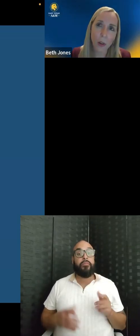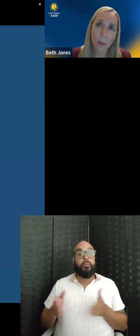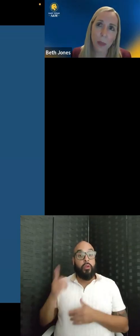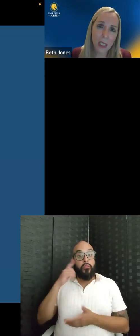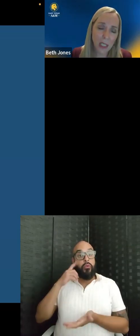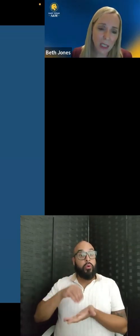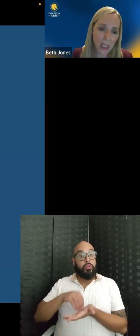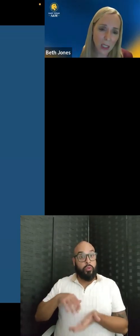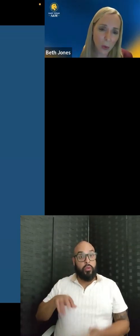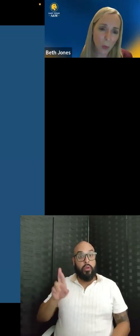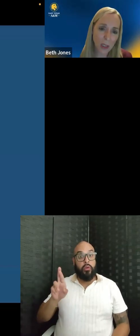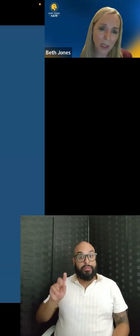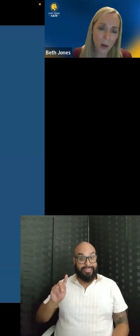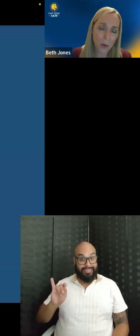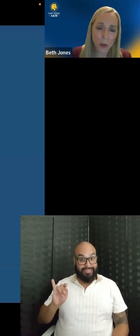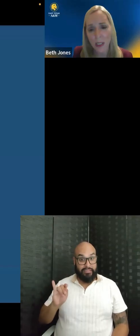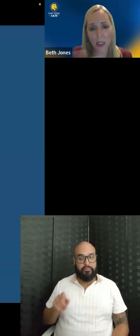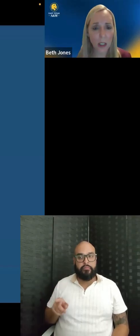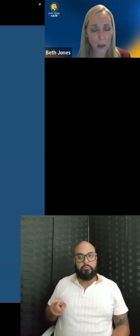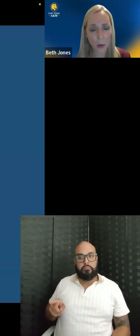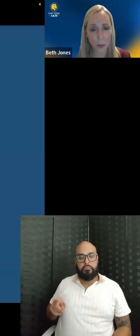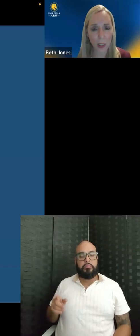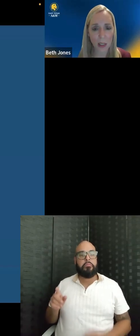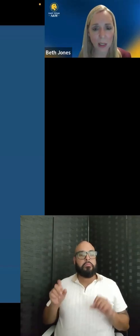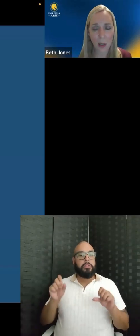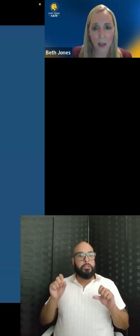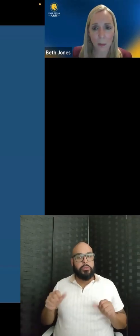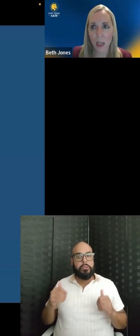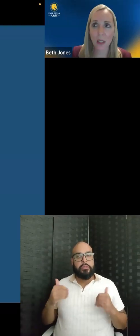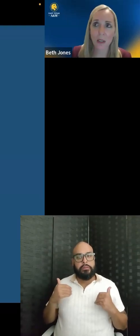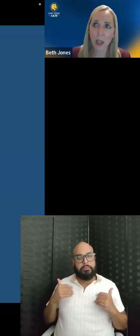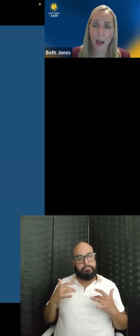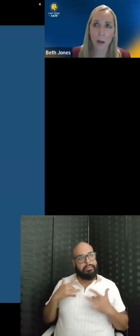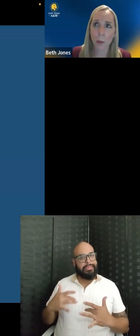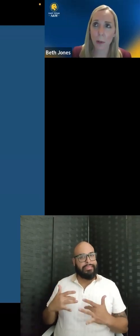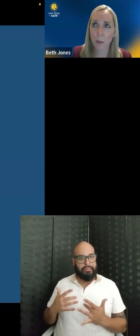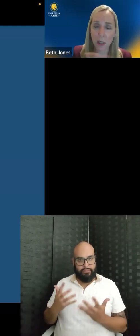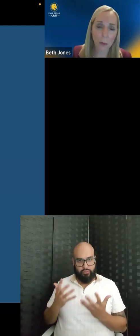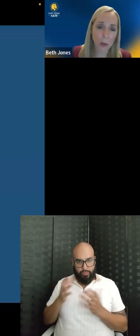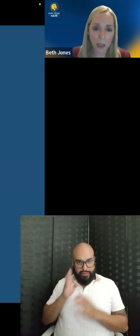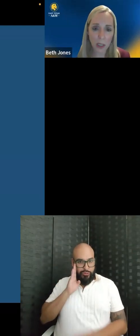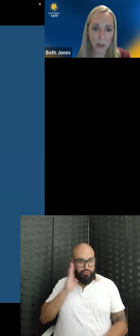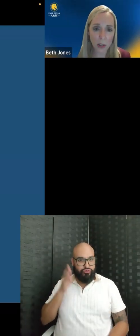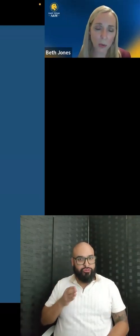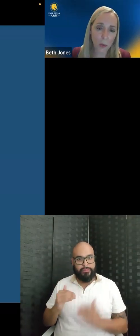There could be a tendency to want to go straight to tier two because, because of the VI we will send them straight to tier two.